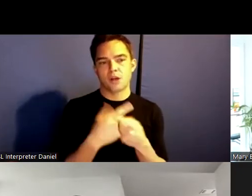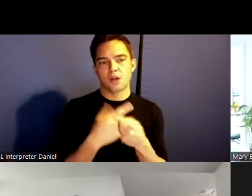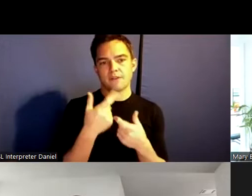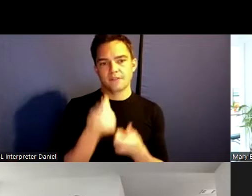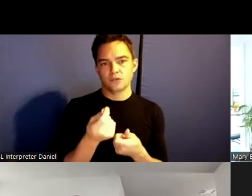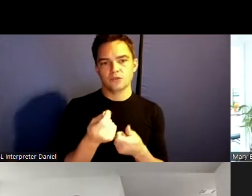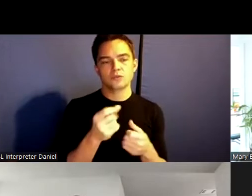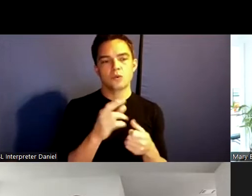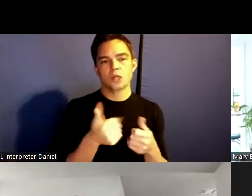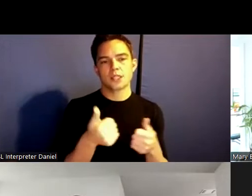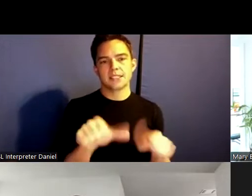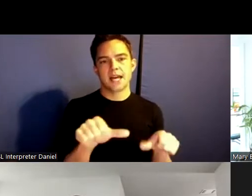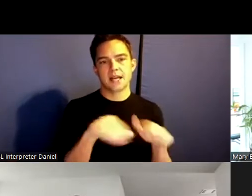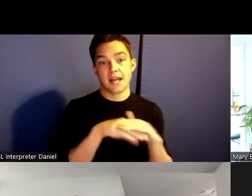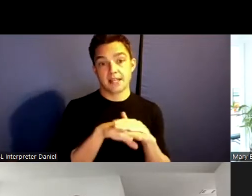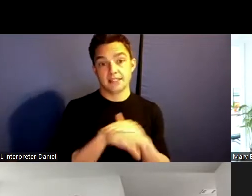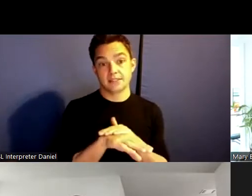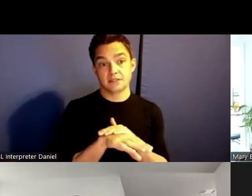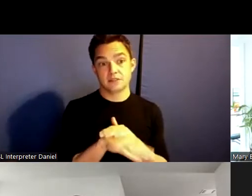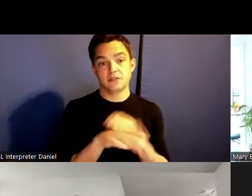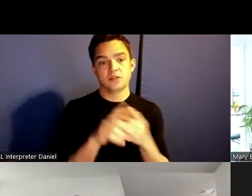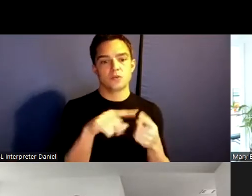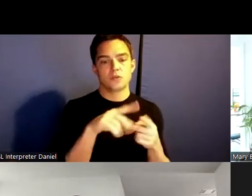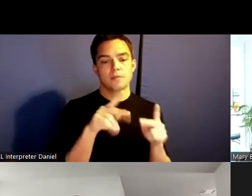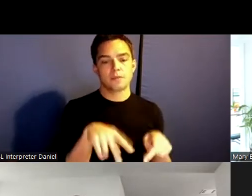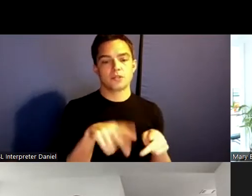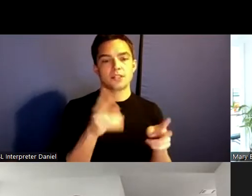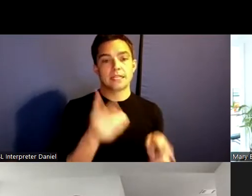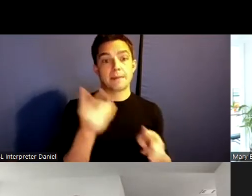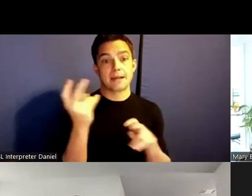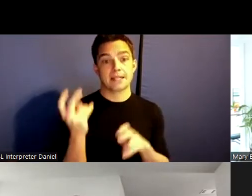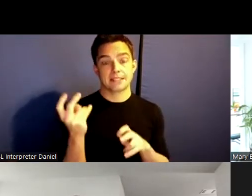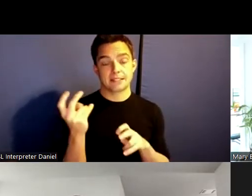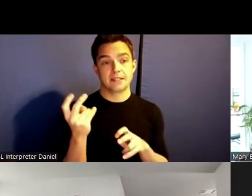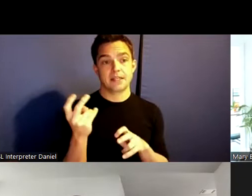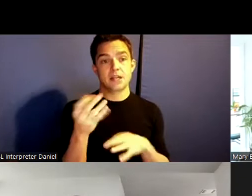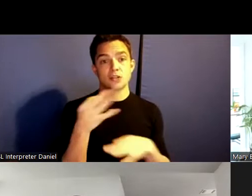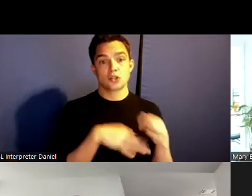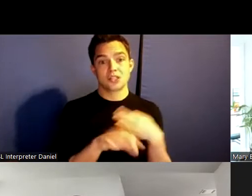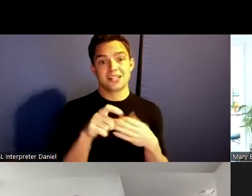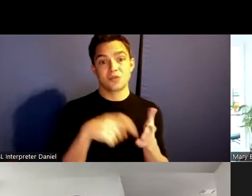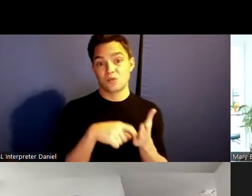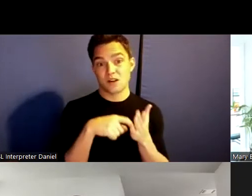options when the person is incapacitated and a surrogate is needed. To make decisions, the